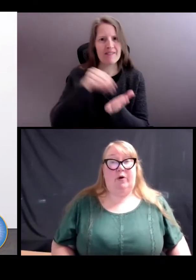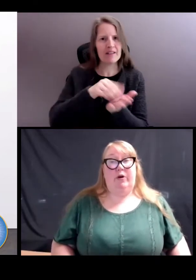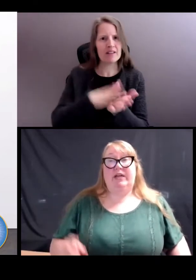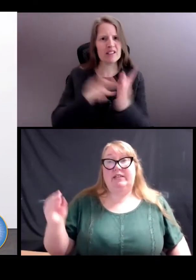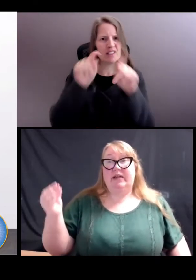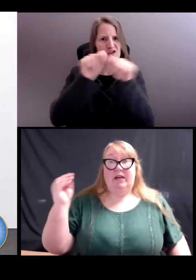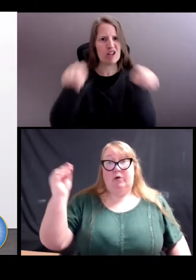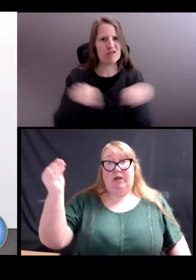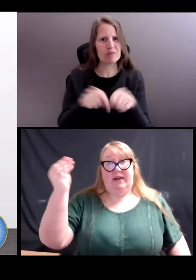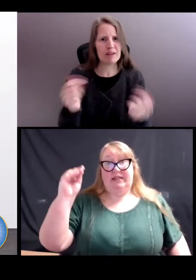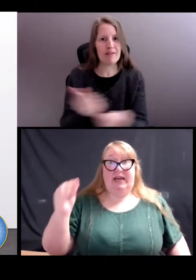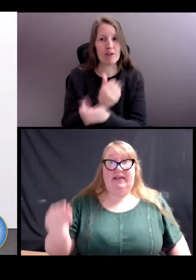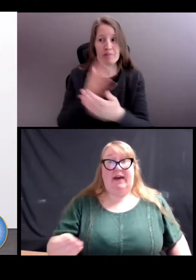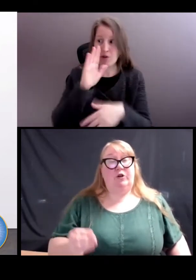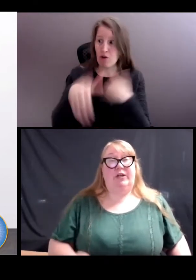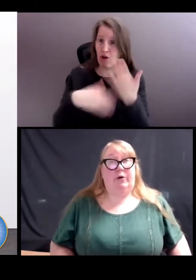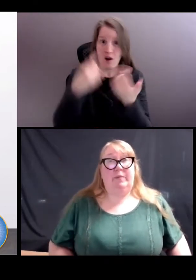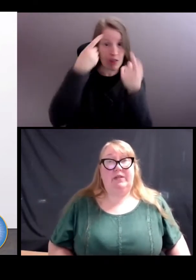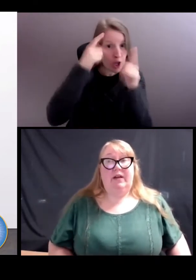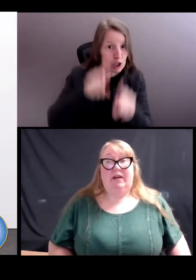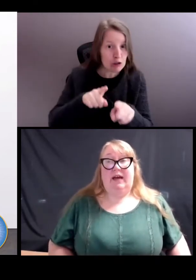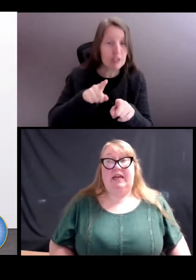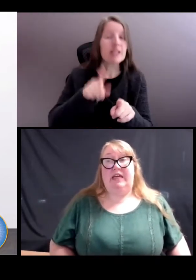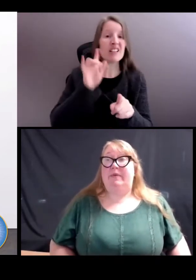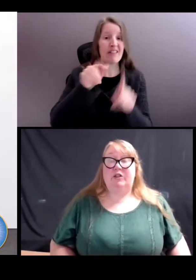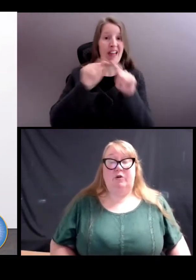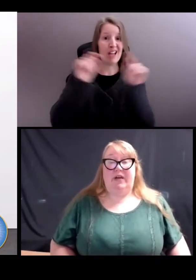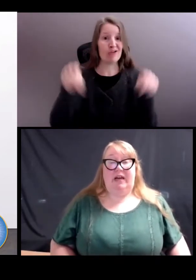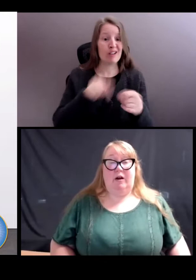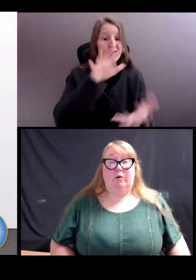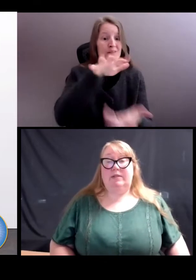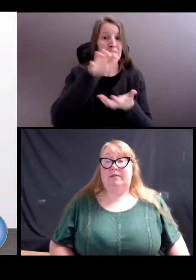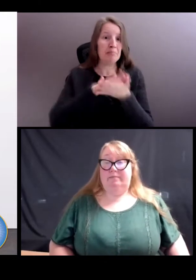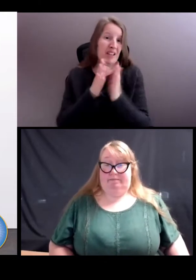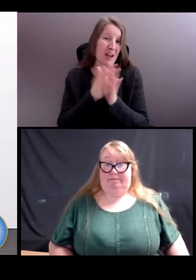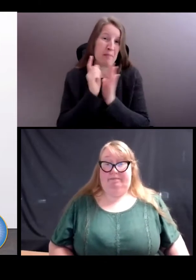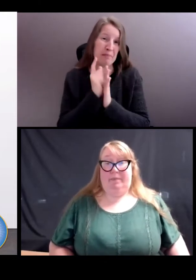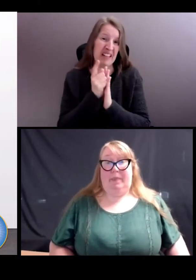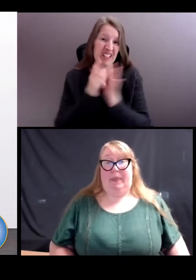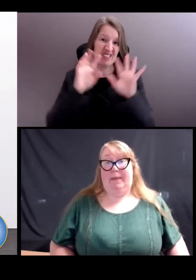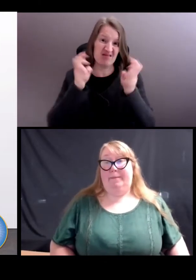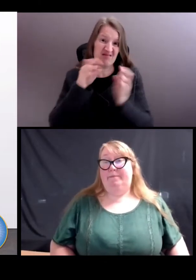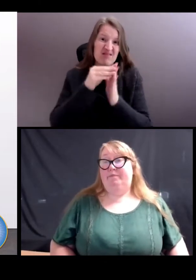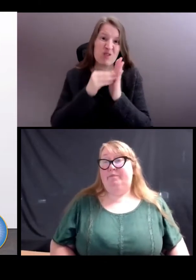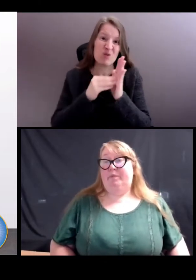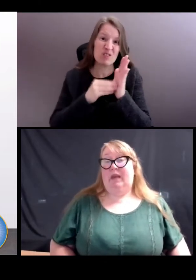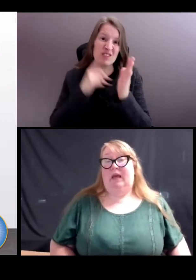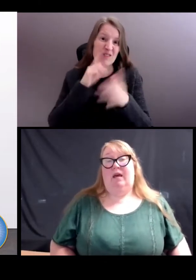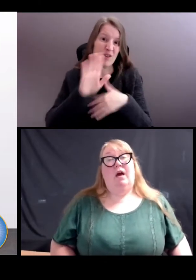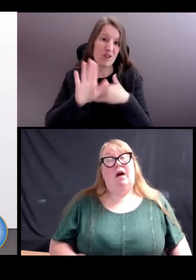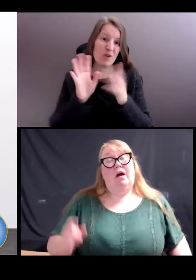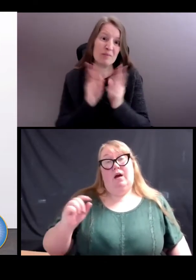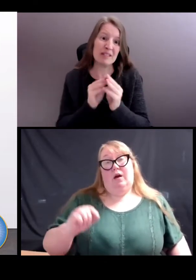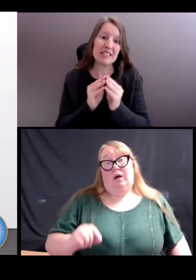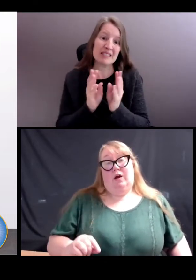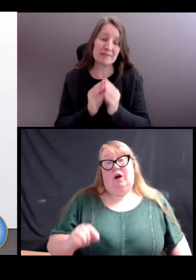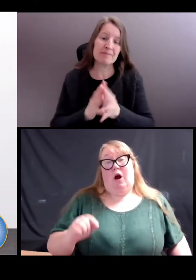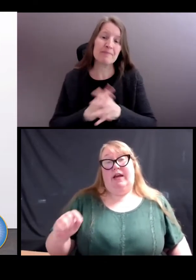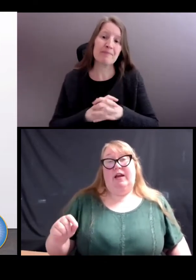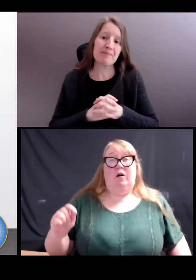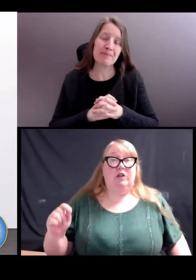agrees you can then take the transcript and keep it as your meeting notes. CART can also